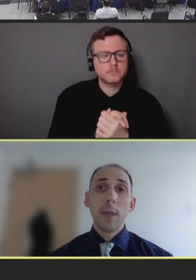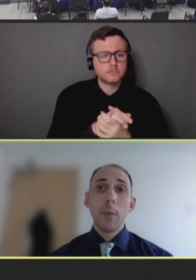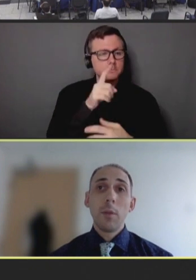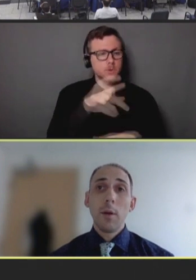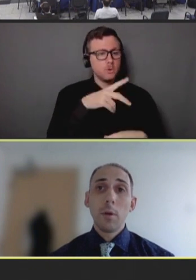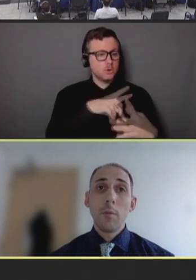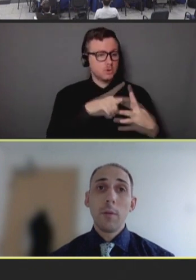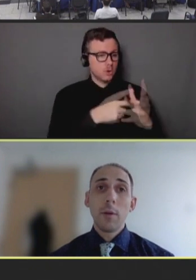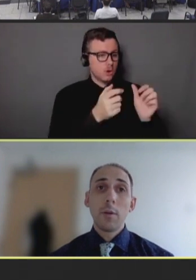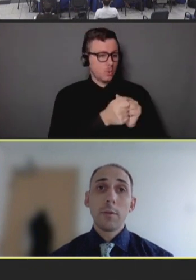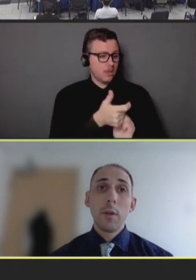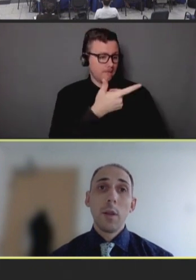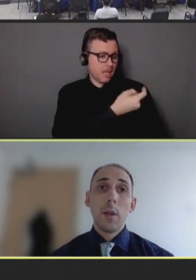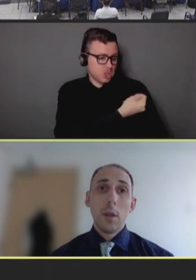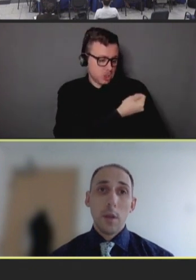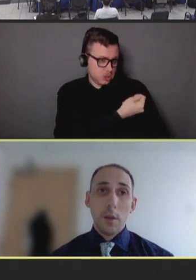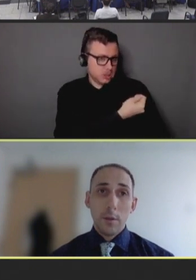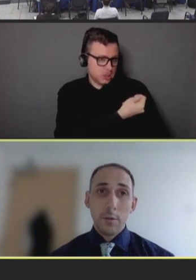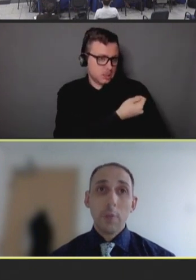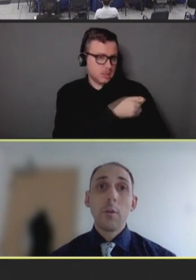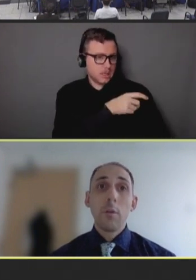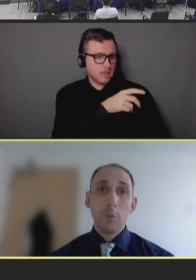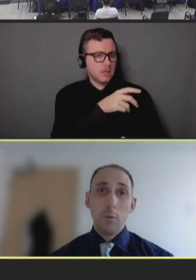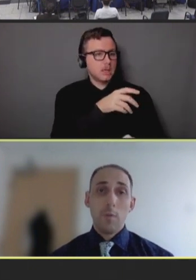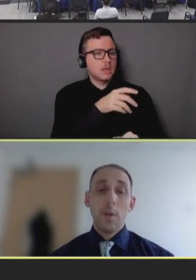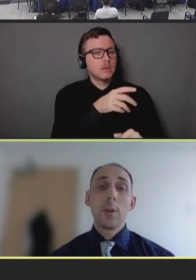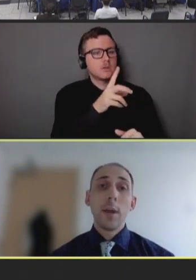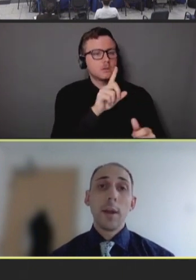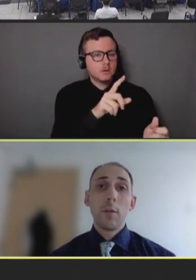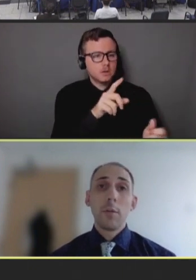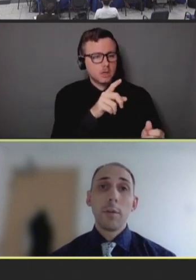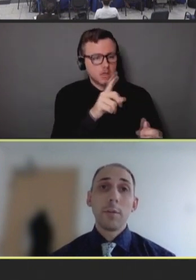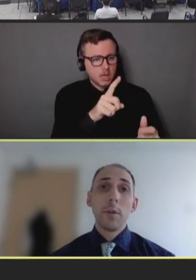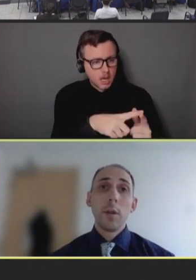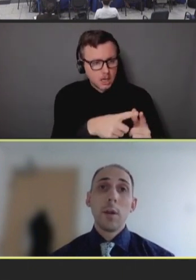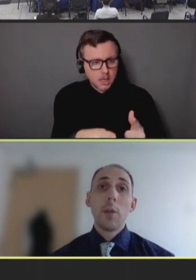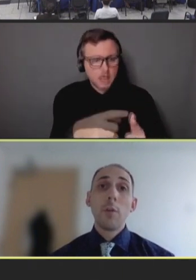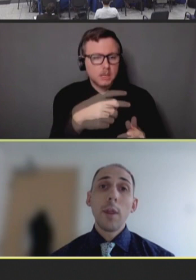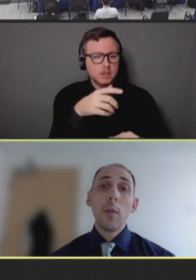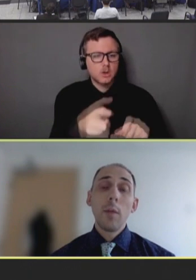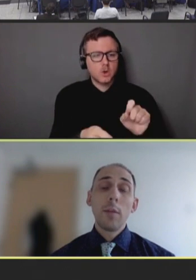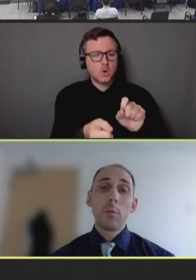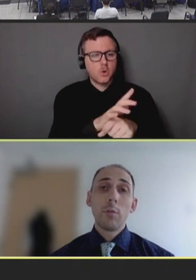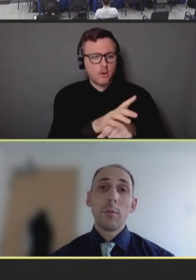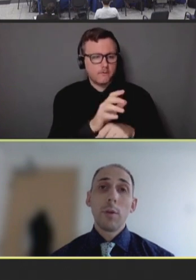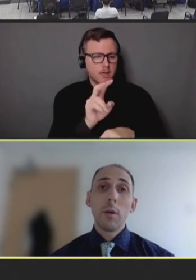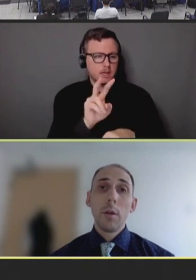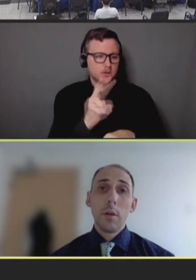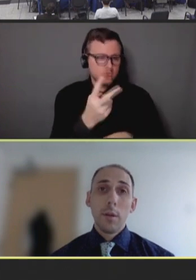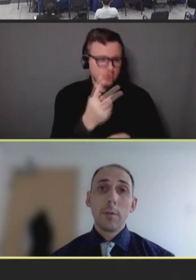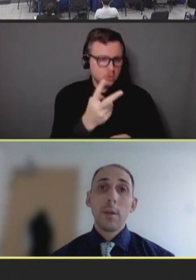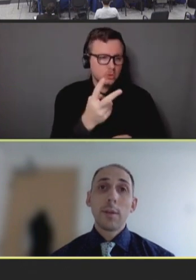of the outcome of interest, SARS-CoV-2 infection diagnosis at 38 weeks, which was our selected